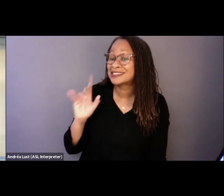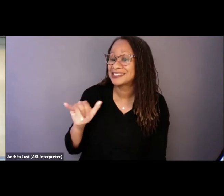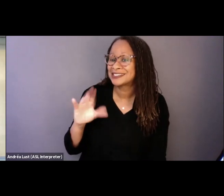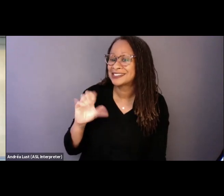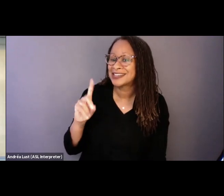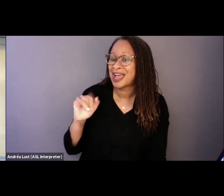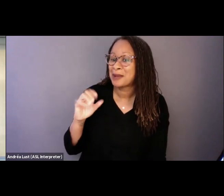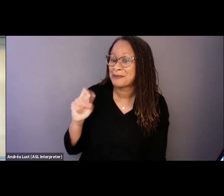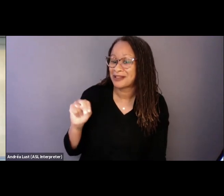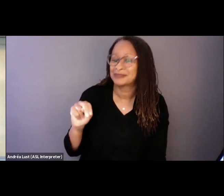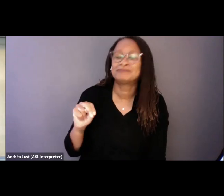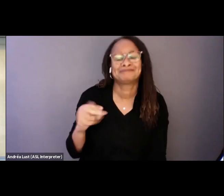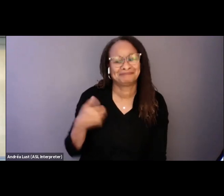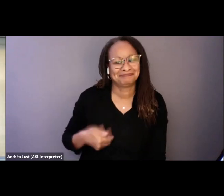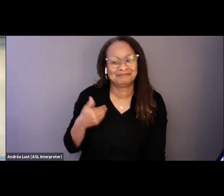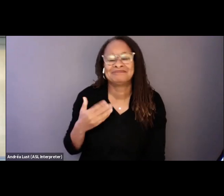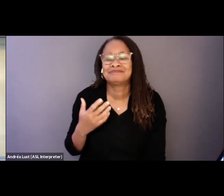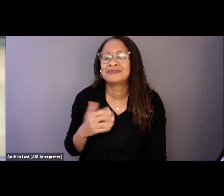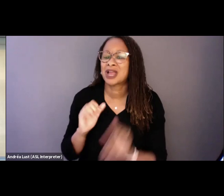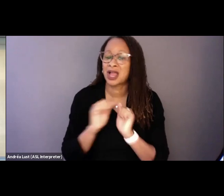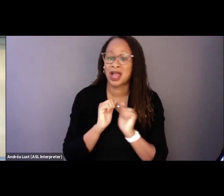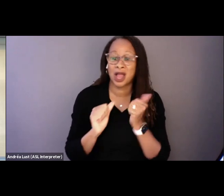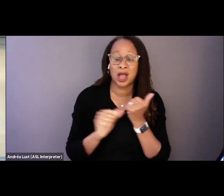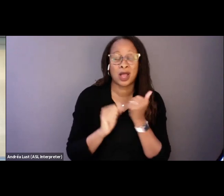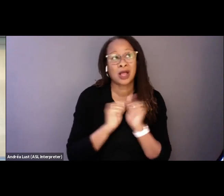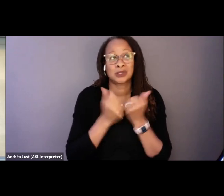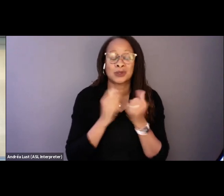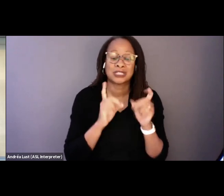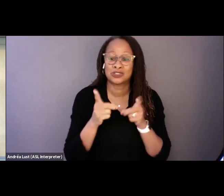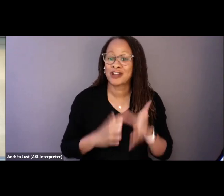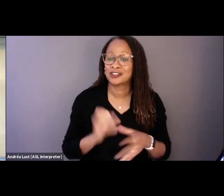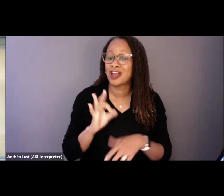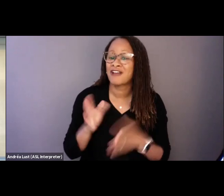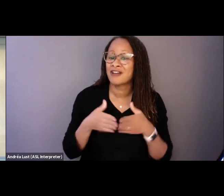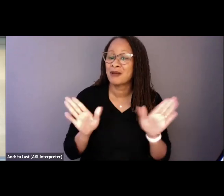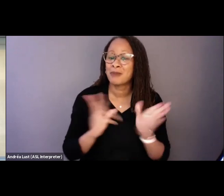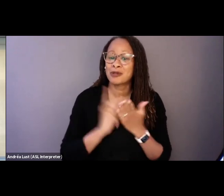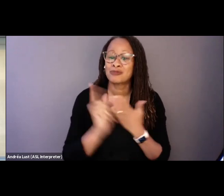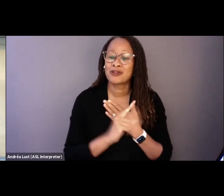I am the associate director of public programs and events here